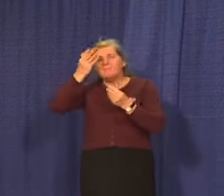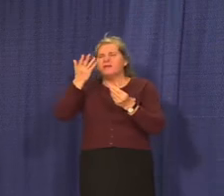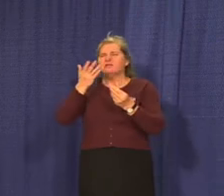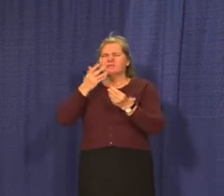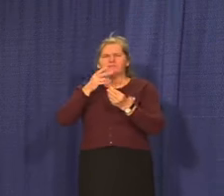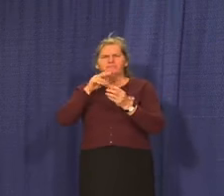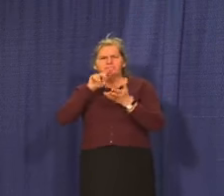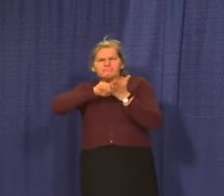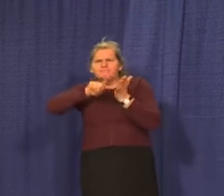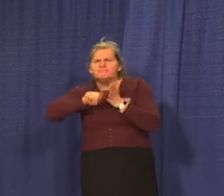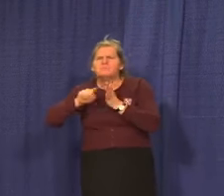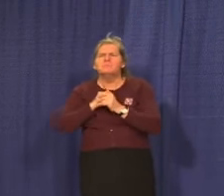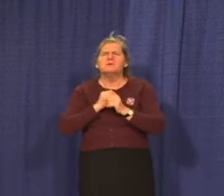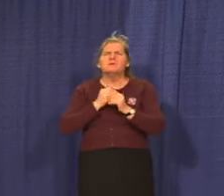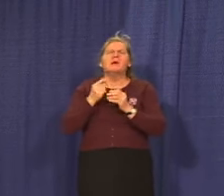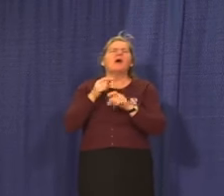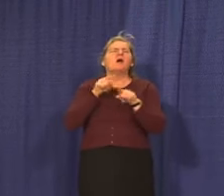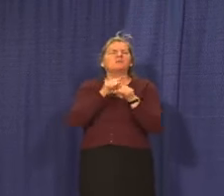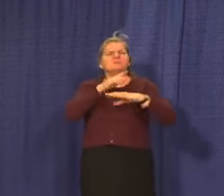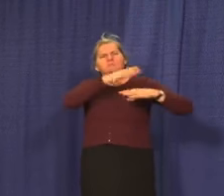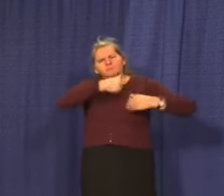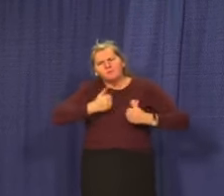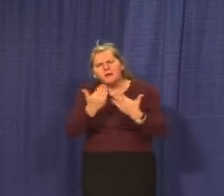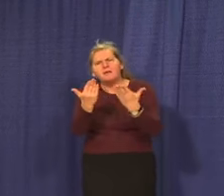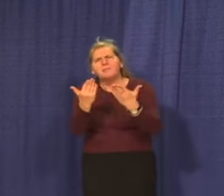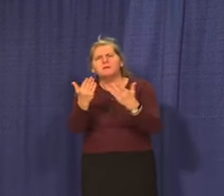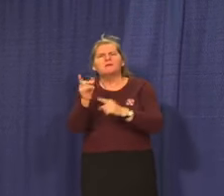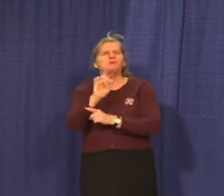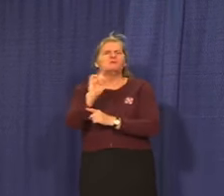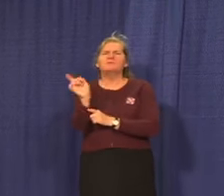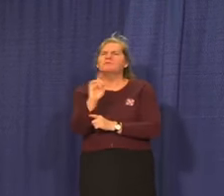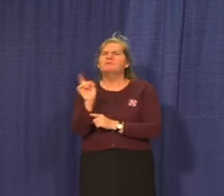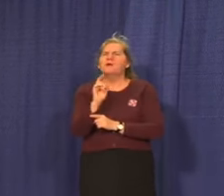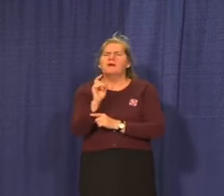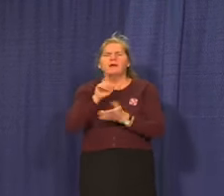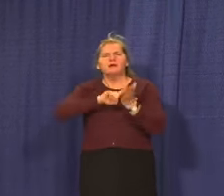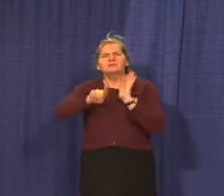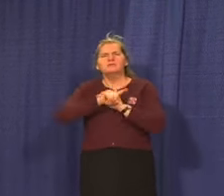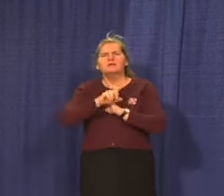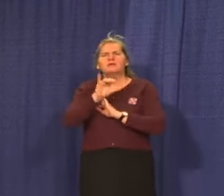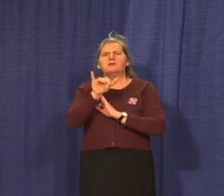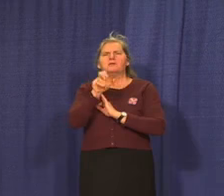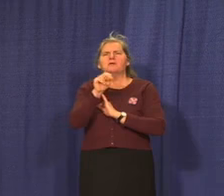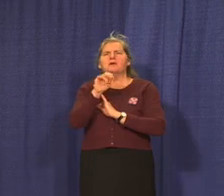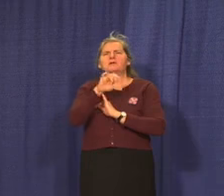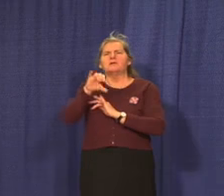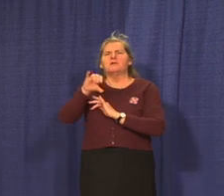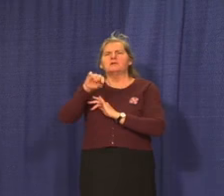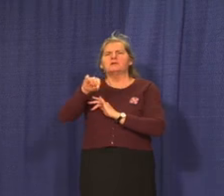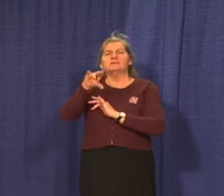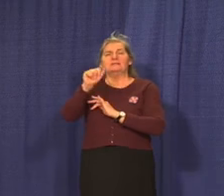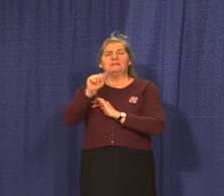HEALTH RECOMMENDATIONS, WHICH ALL OBVIOUSLY CAN BE FOUND AT YUKON.CA.